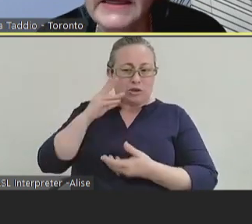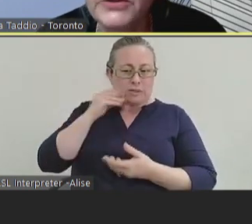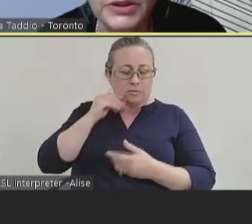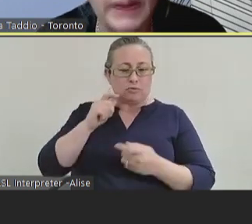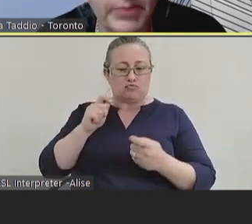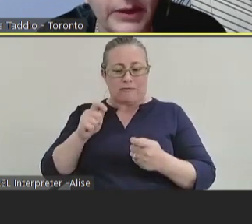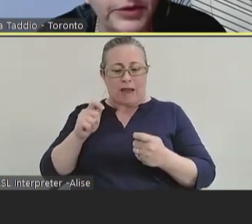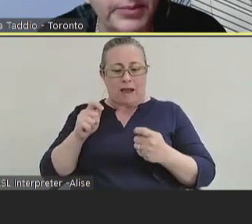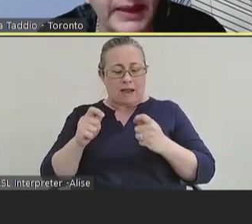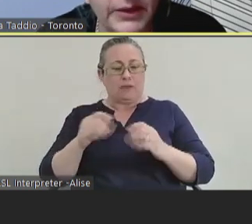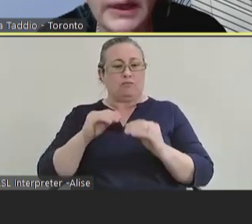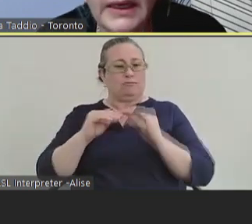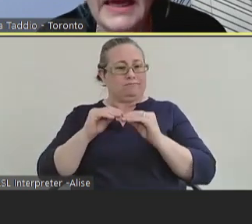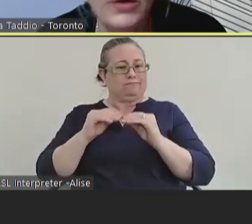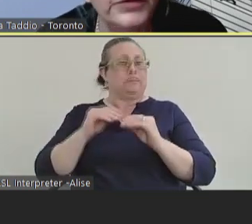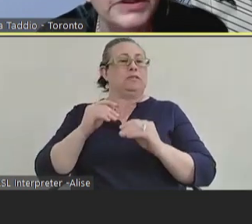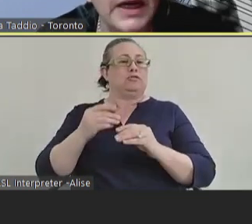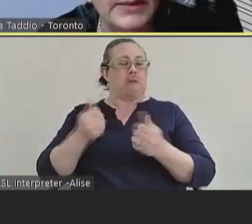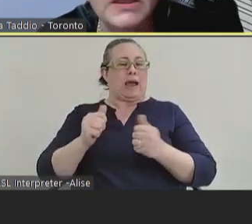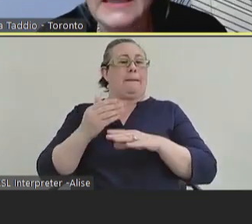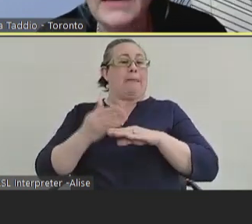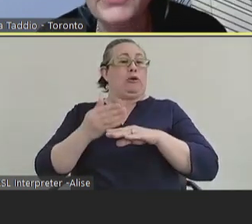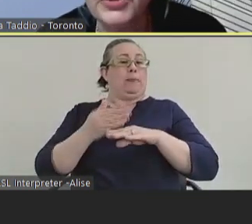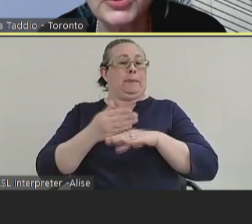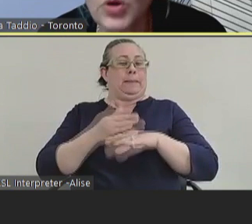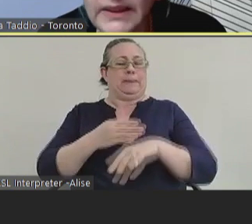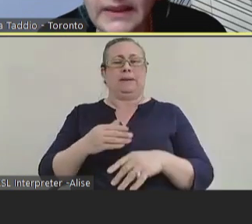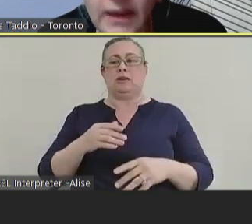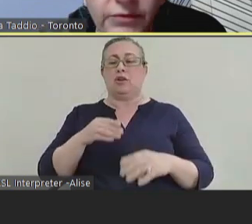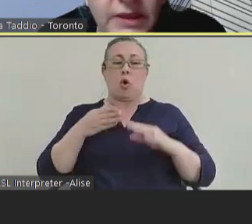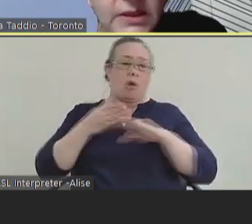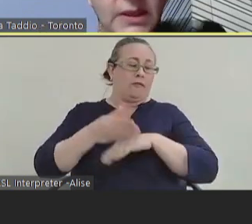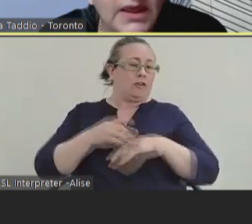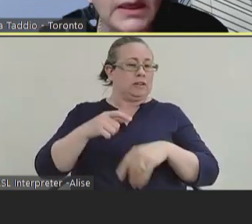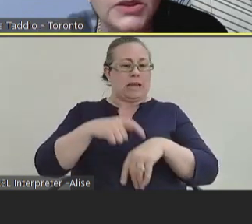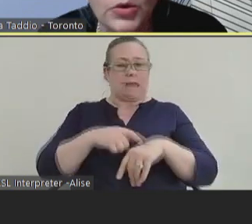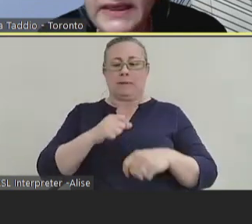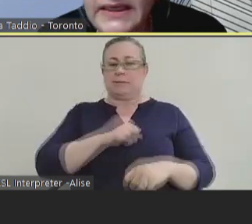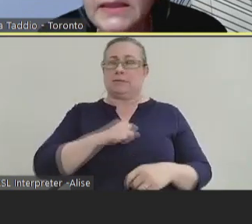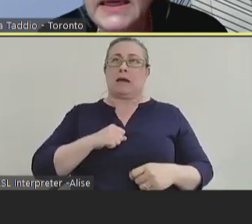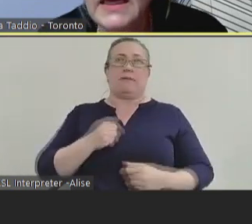and just get better and better. And over time, the staff just totally love this. It's so easy, and it